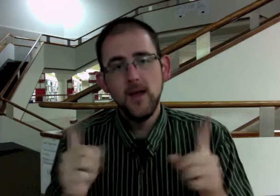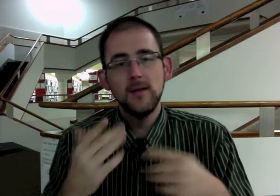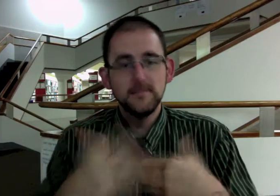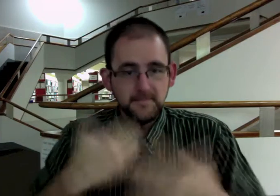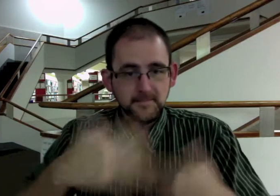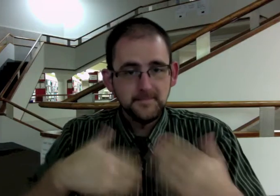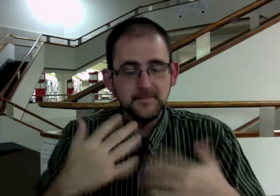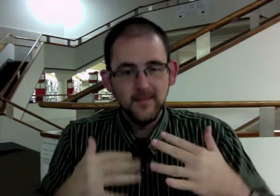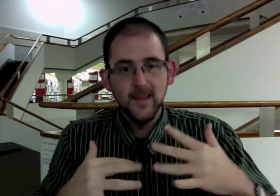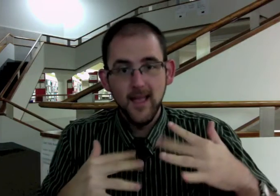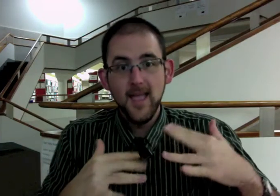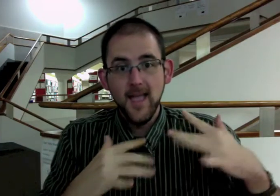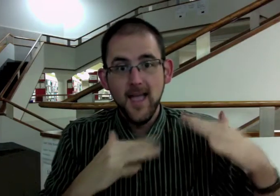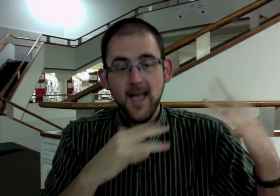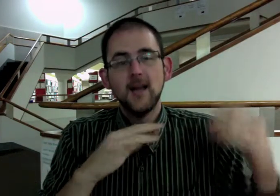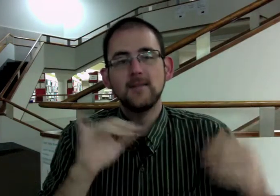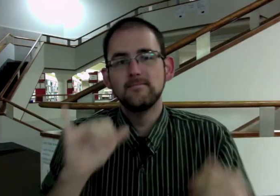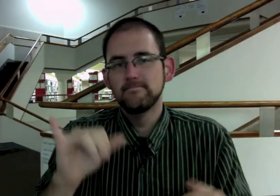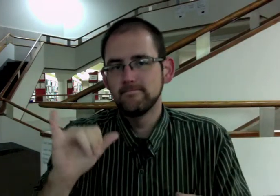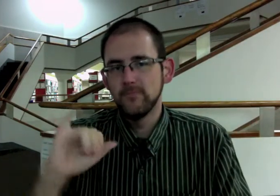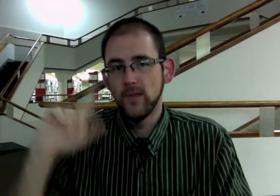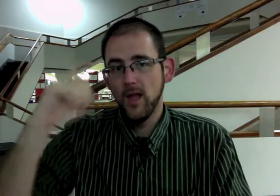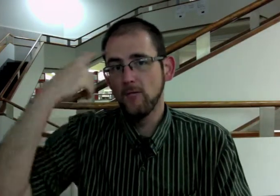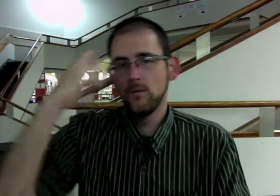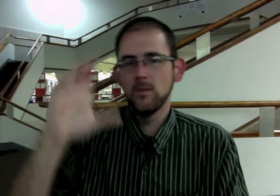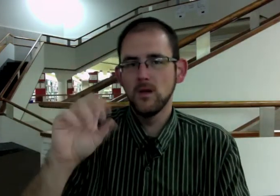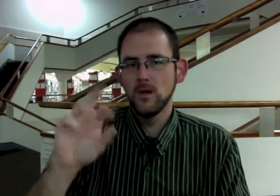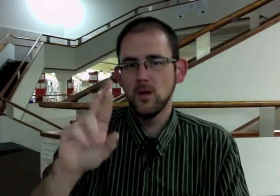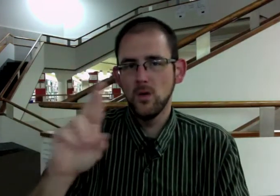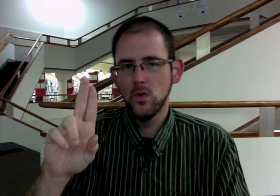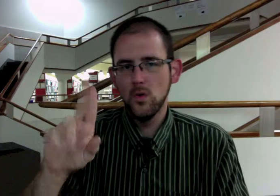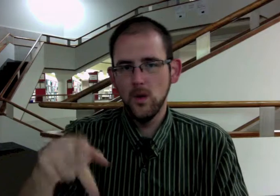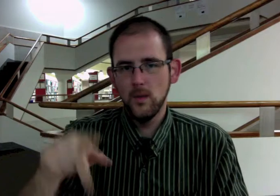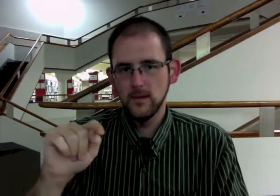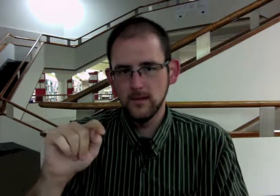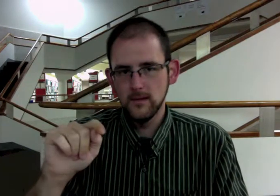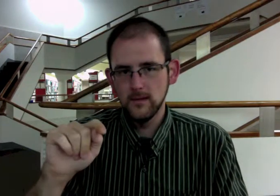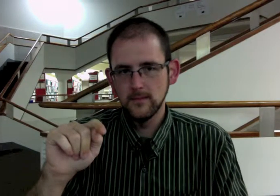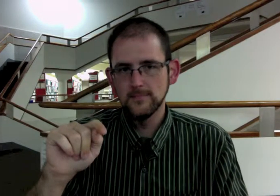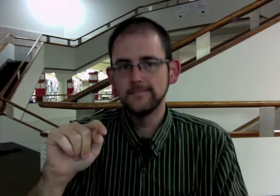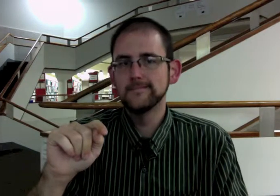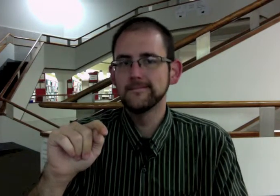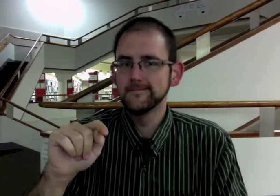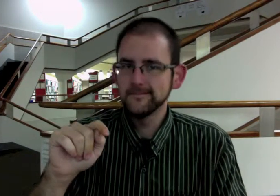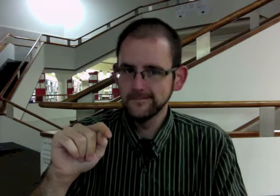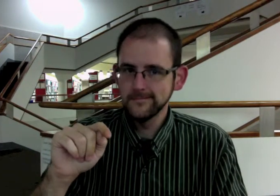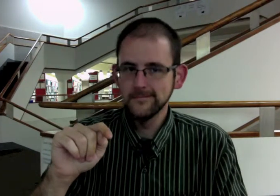Anyway, as she advances, she discovers that the government is corrupt.